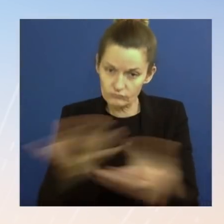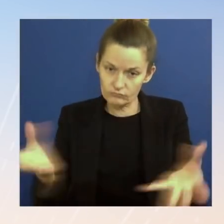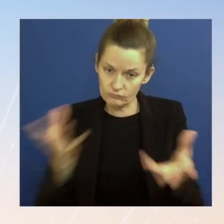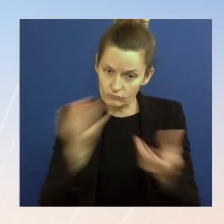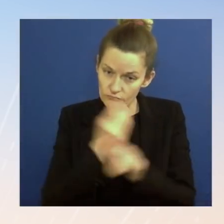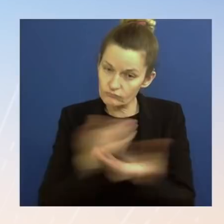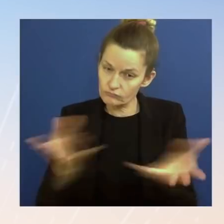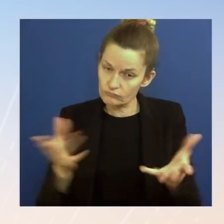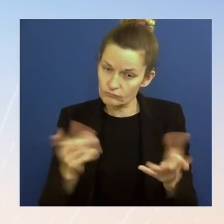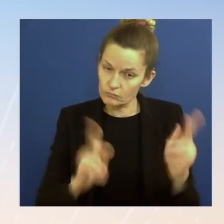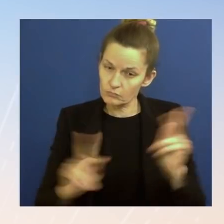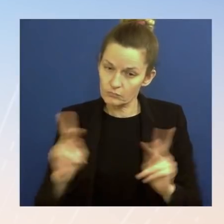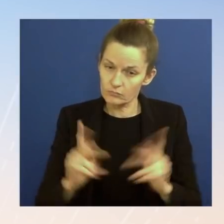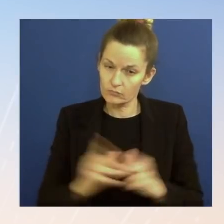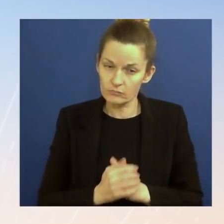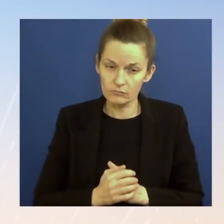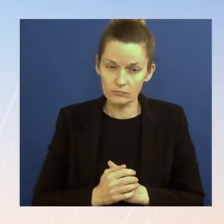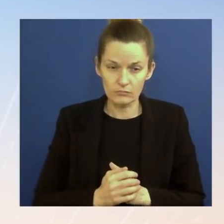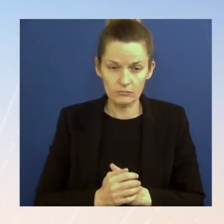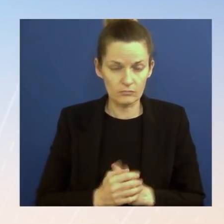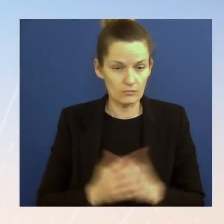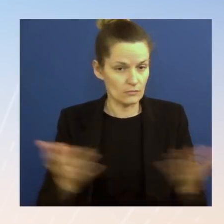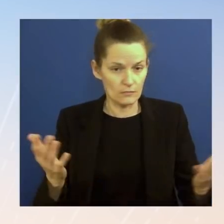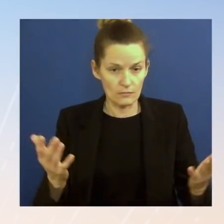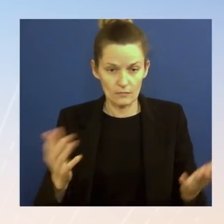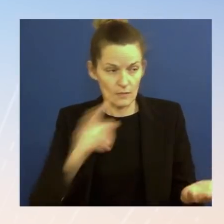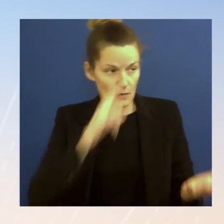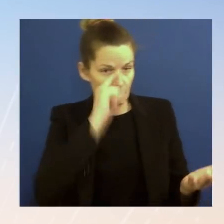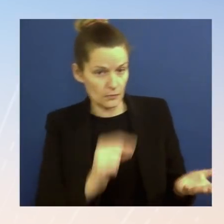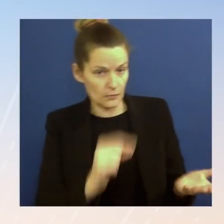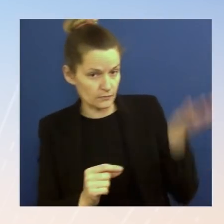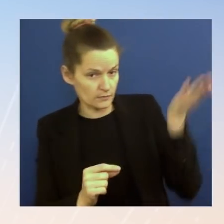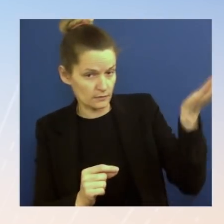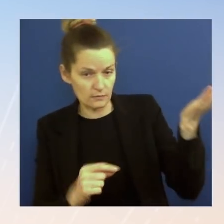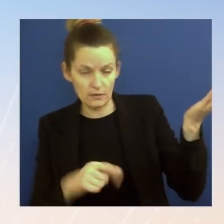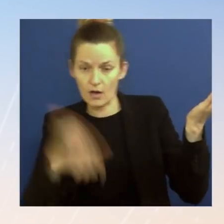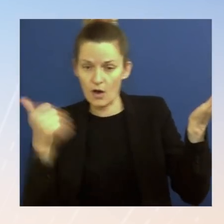and Russian -- Russian officials suggesting that the United States and Ukrainians